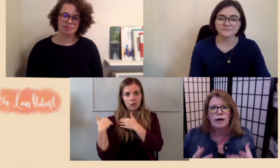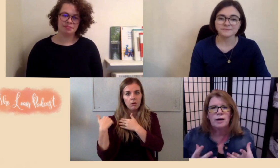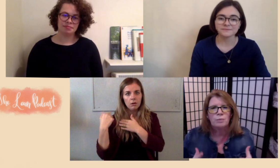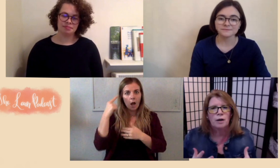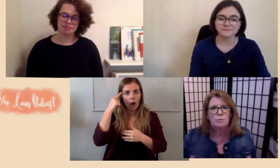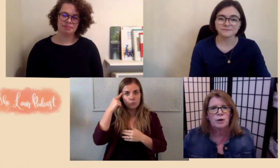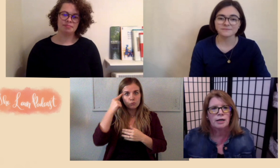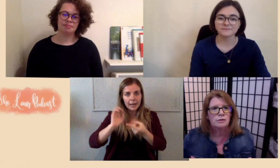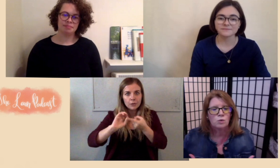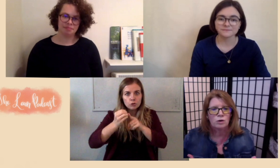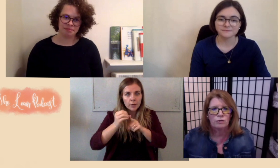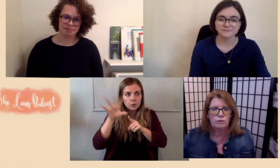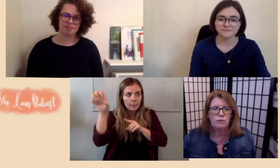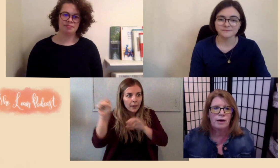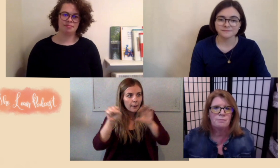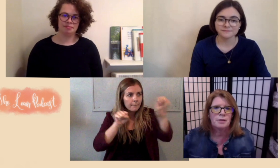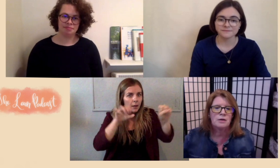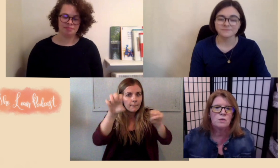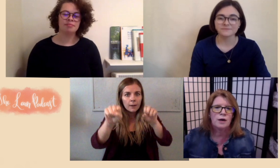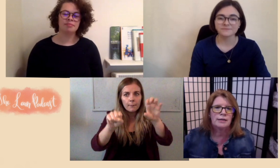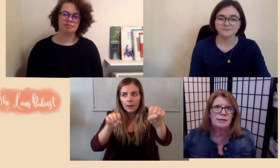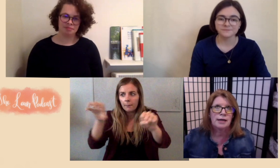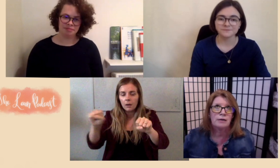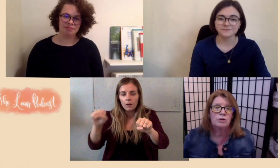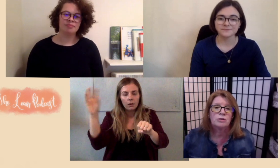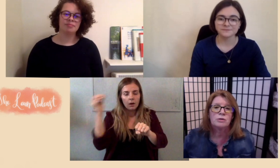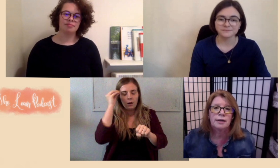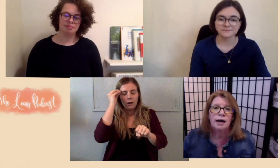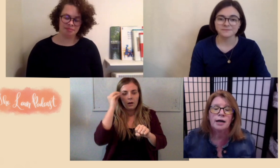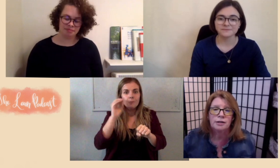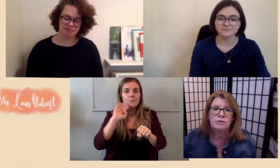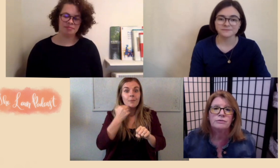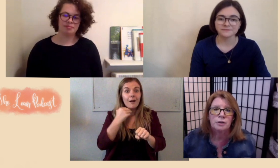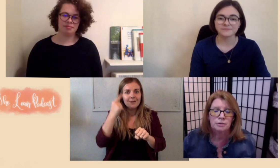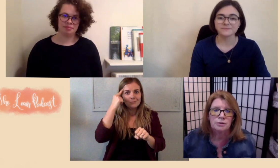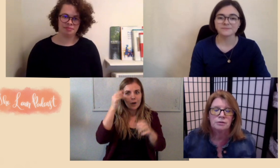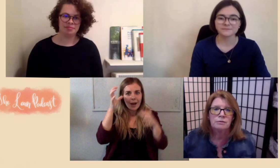because we have categories that go, "oh, that's that, that, that," that then you're more likely